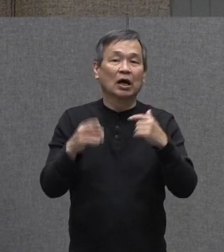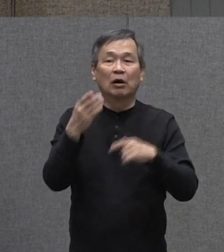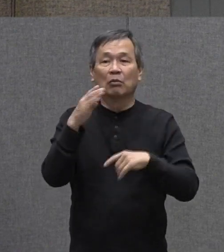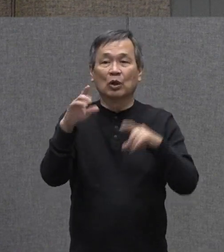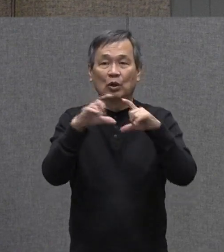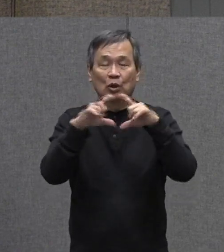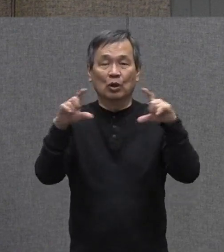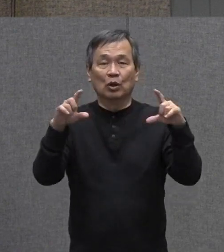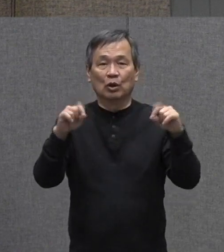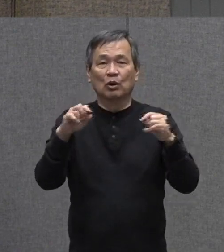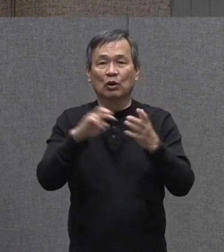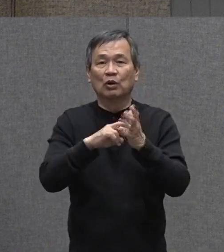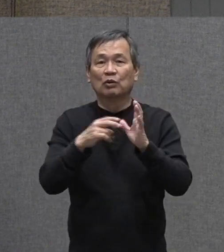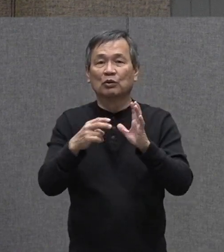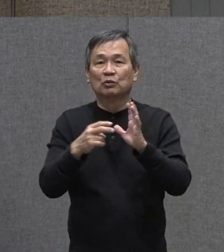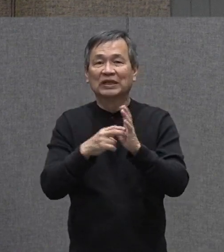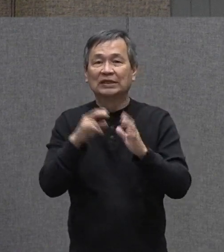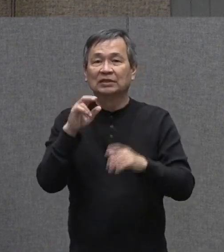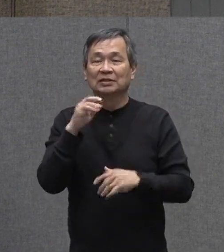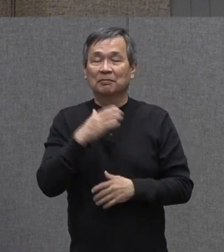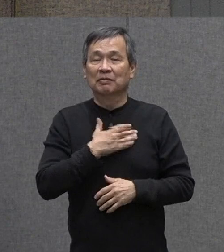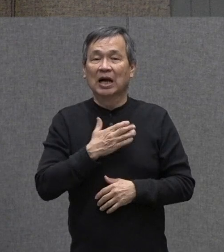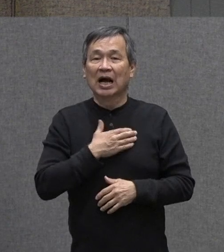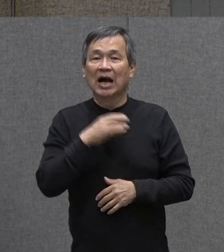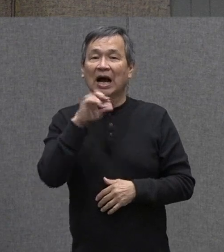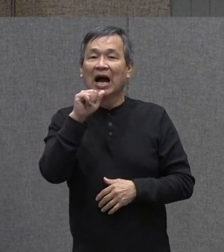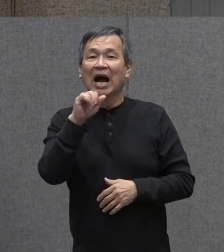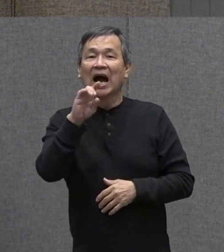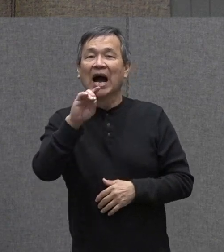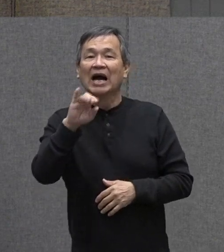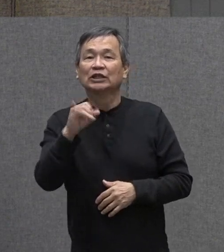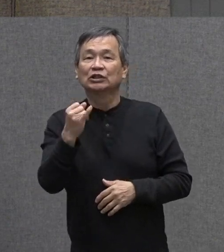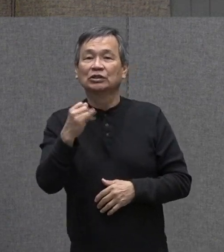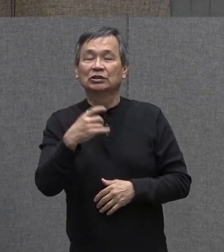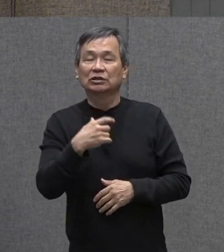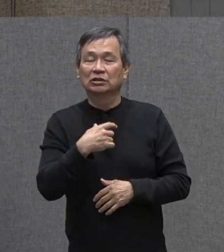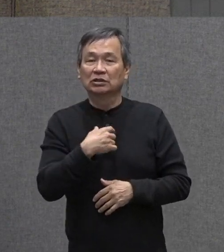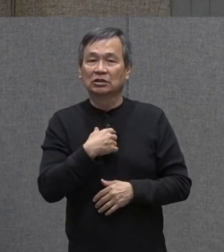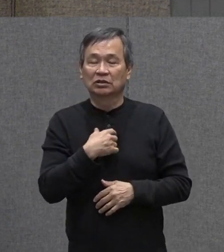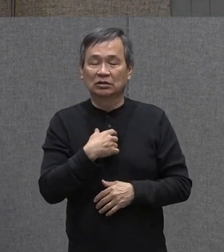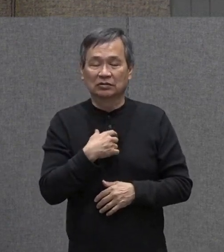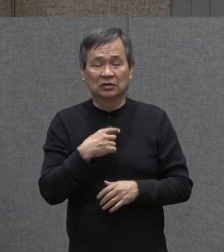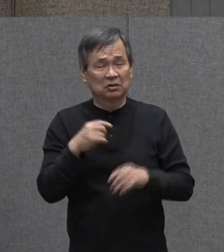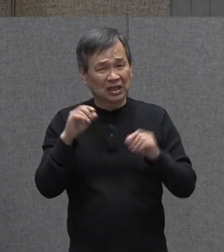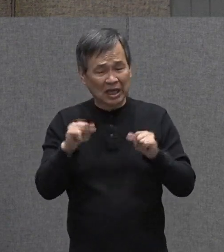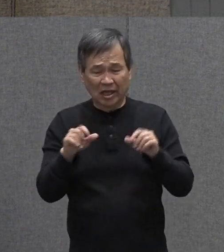That means that's where my adjectives can go. They're at different places in the sentence.